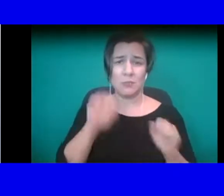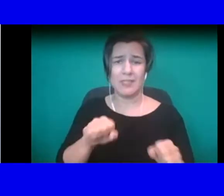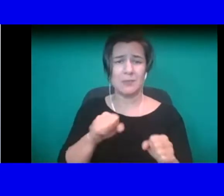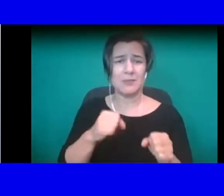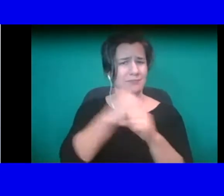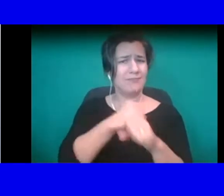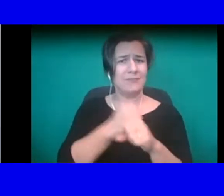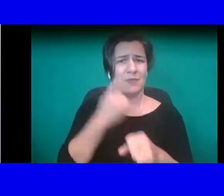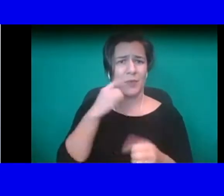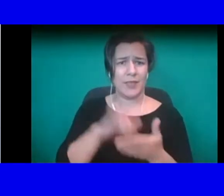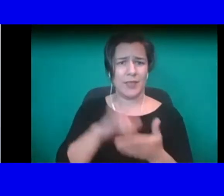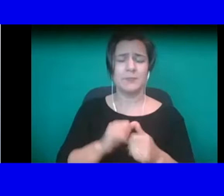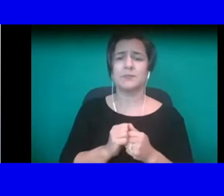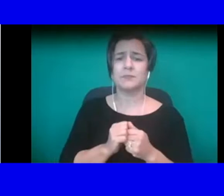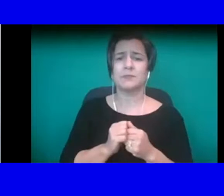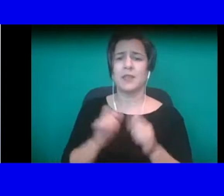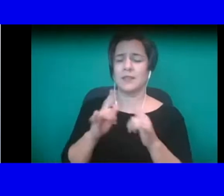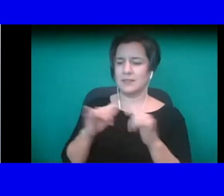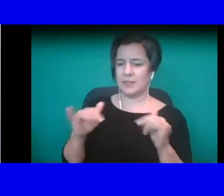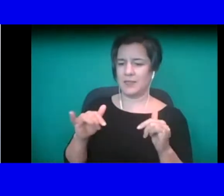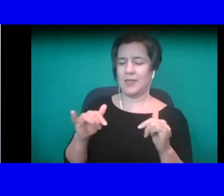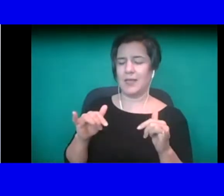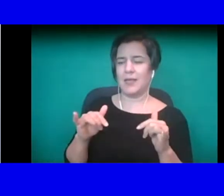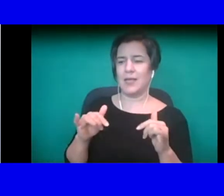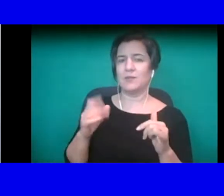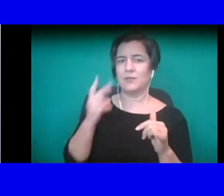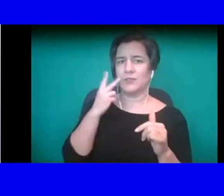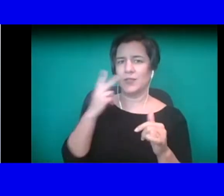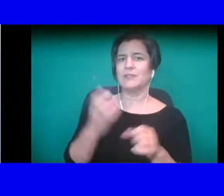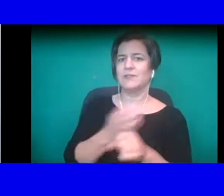At the same time, we understood that it was a victory, because prior to that announcement,